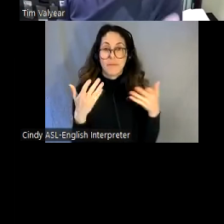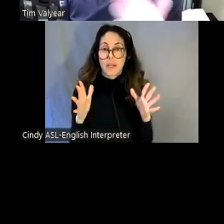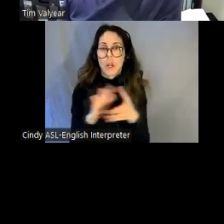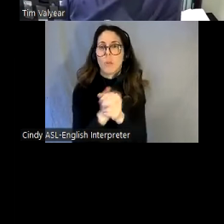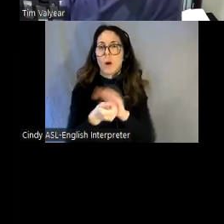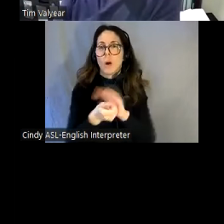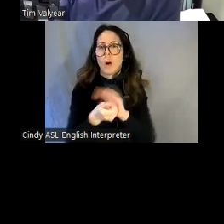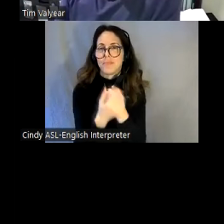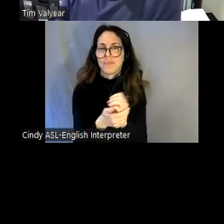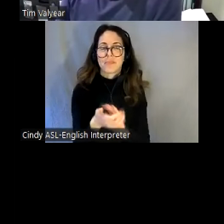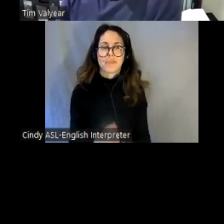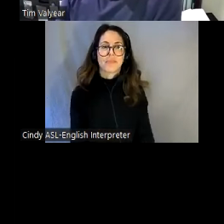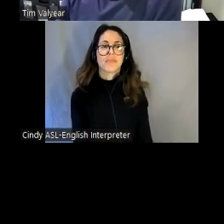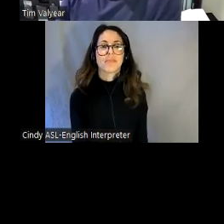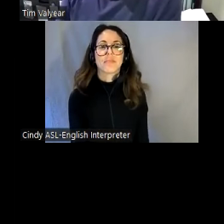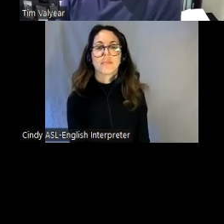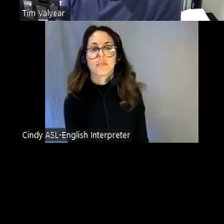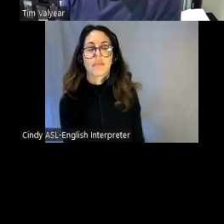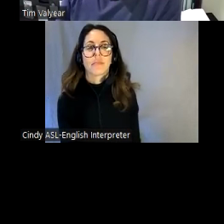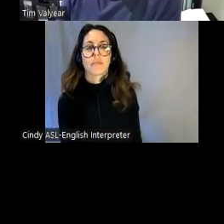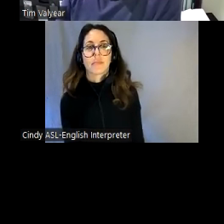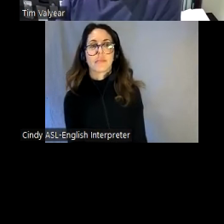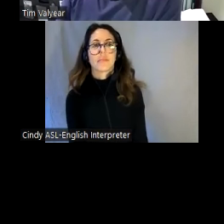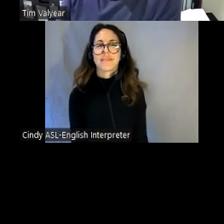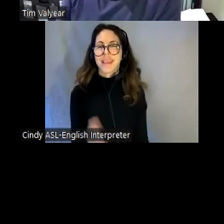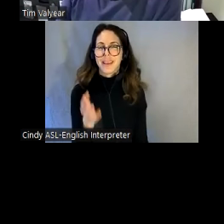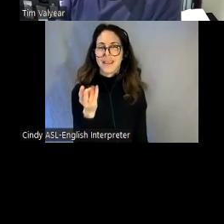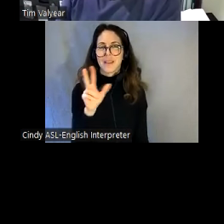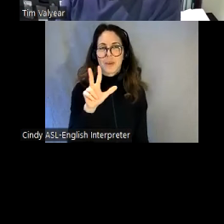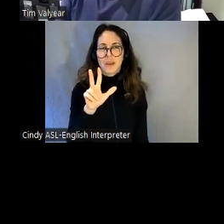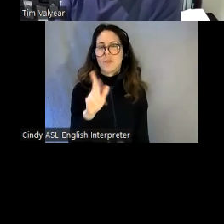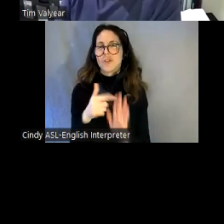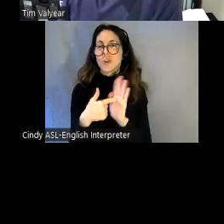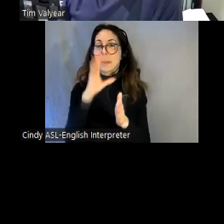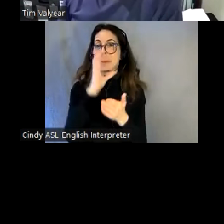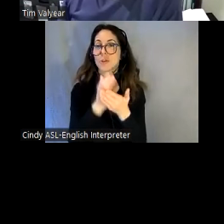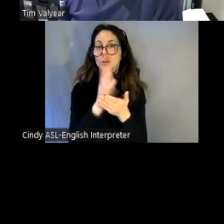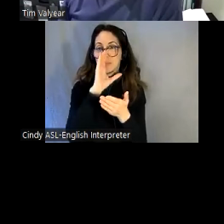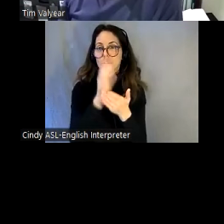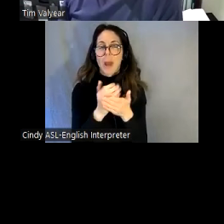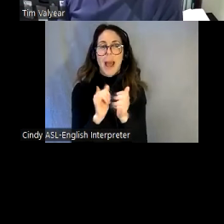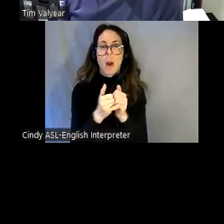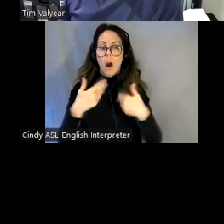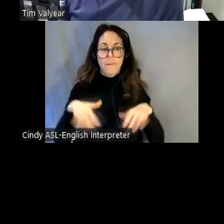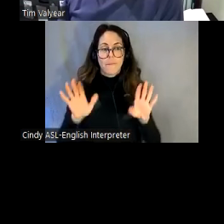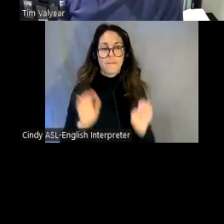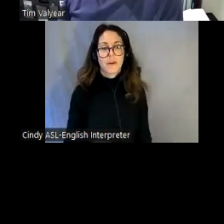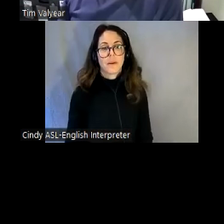going to look afte multiple people as well, you take off your gloves and clean your hands. Okay. So that's